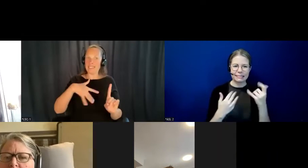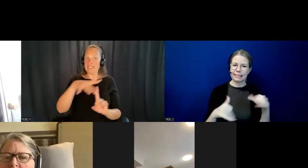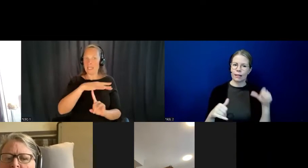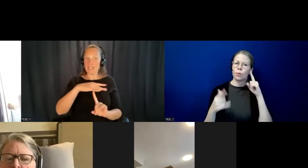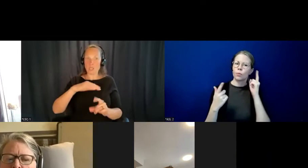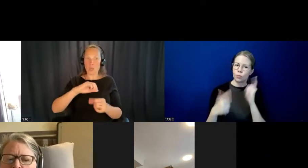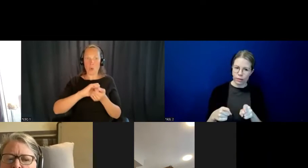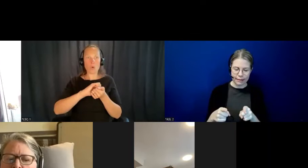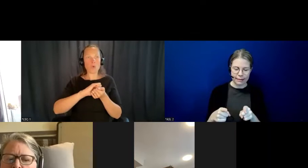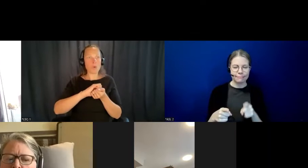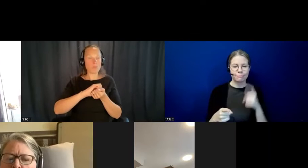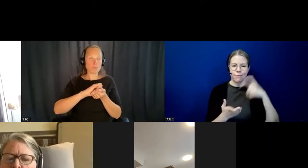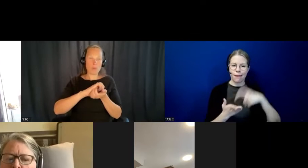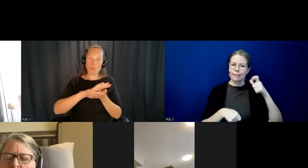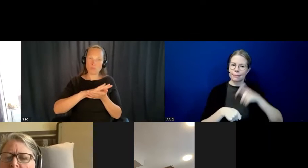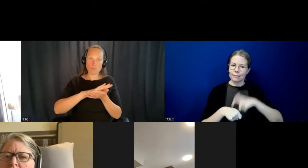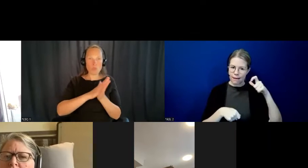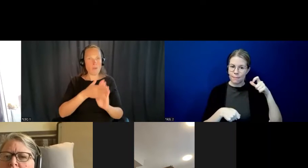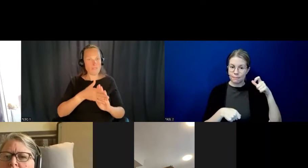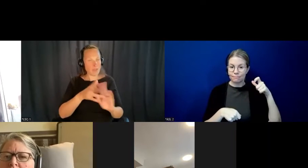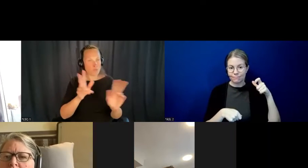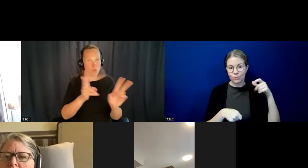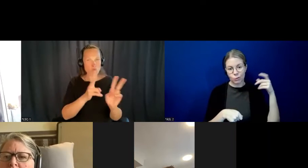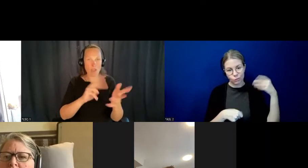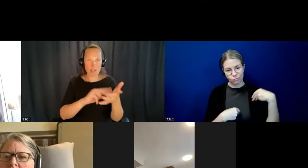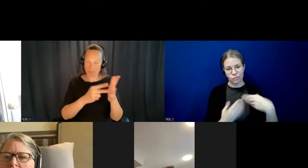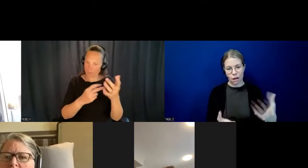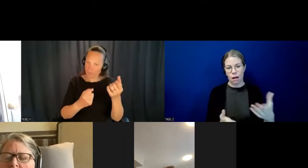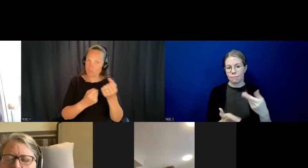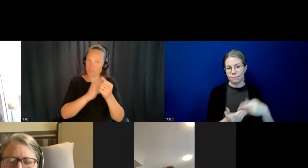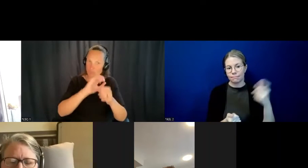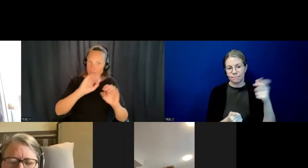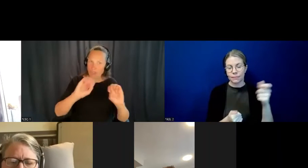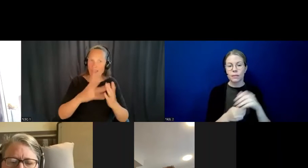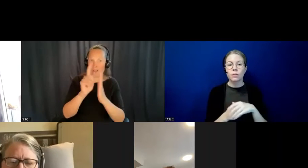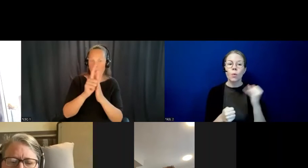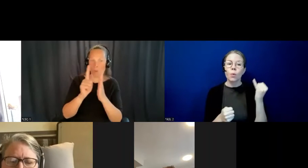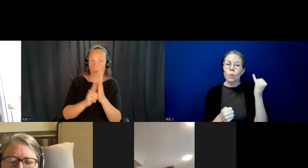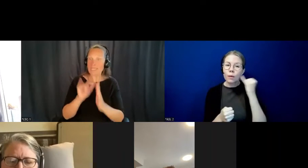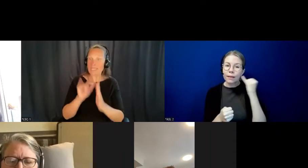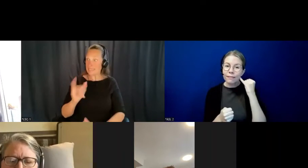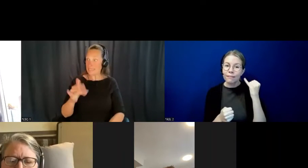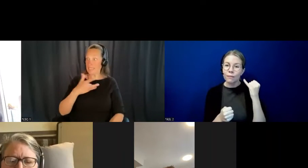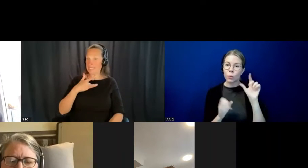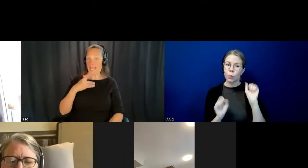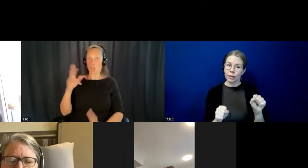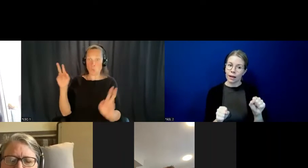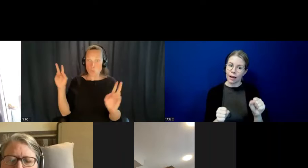IF A SENSE OF URGENCY CAN BE CREATED, AND ALSO A SENSE THAT THIS IS AN INTELLIGENT INVESTMENT,